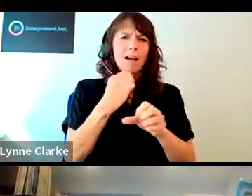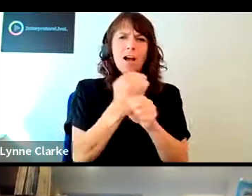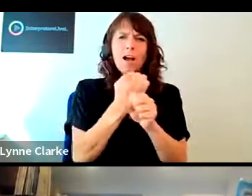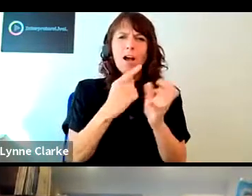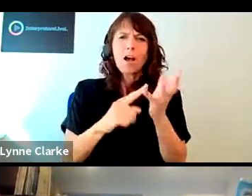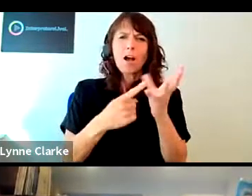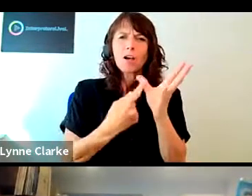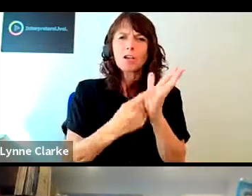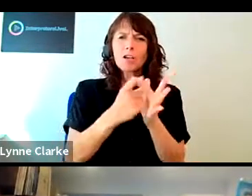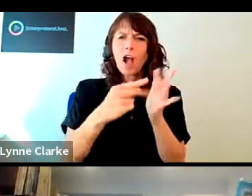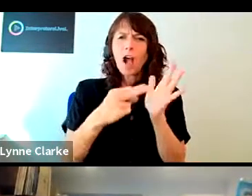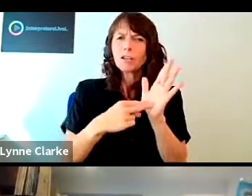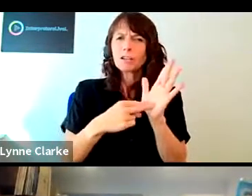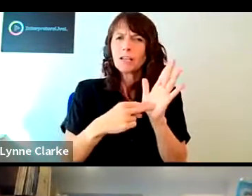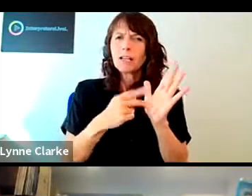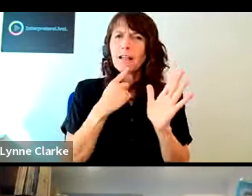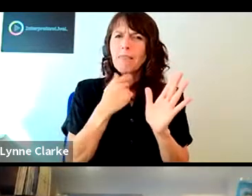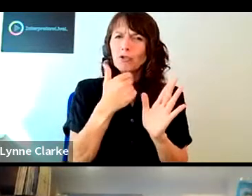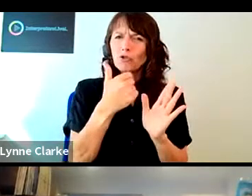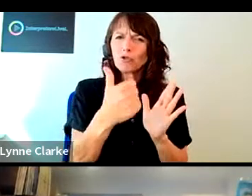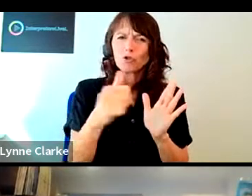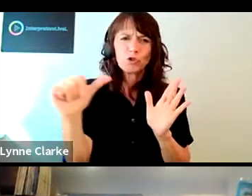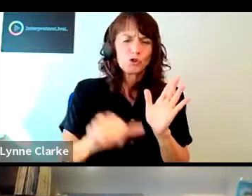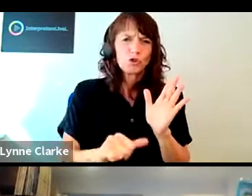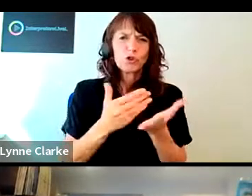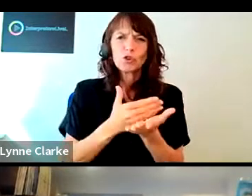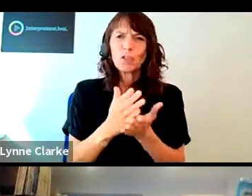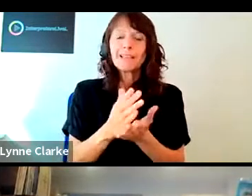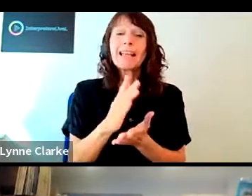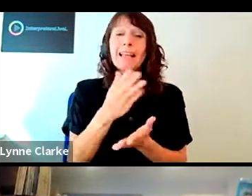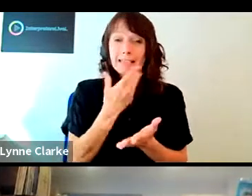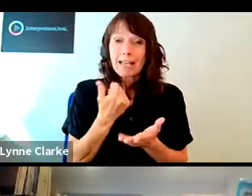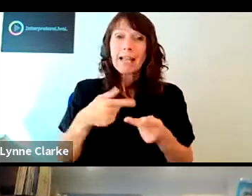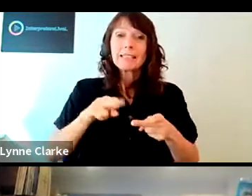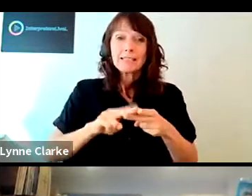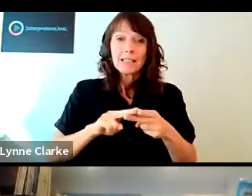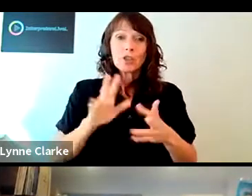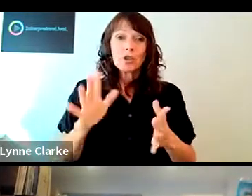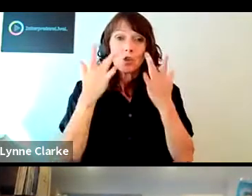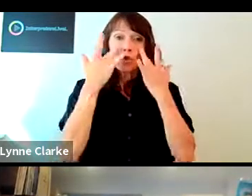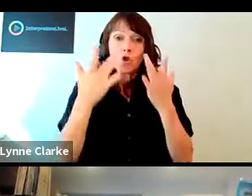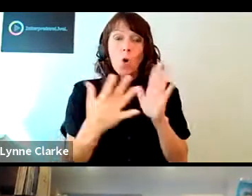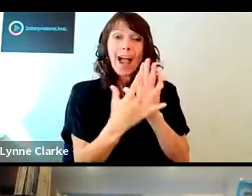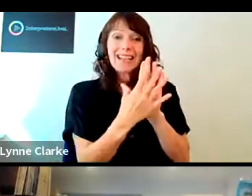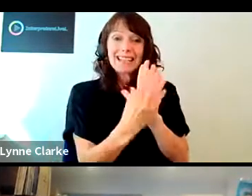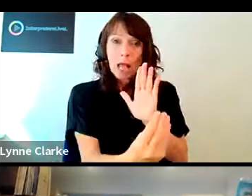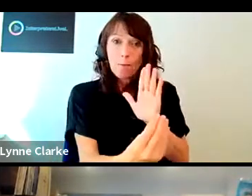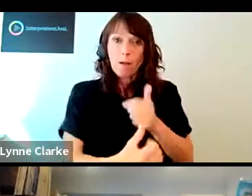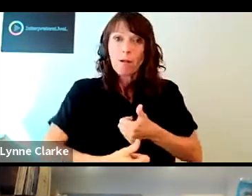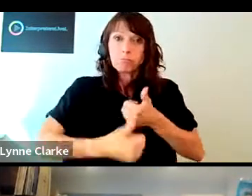that we should share as an example. Cause there's nothing like an example to govern, inspire other people to go off and emulate it.